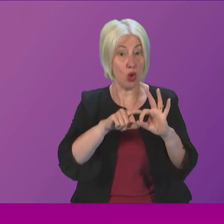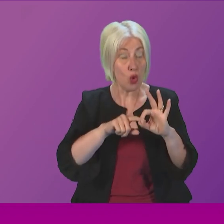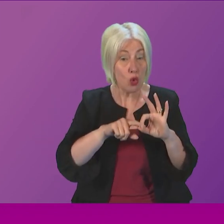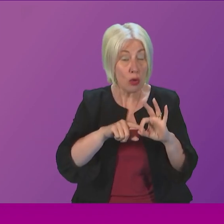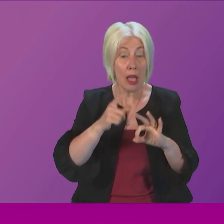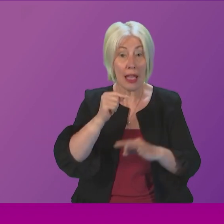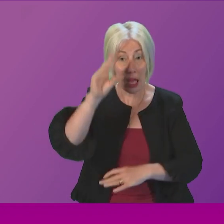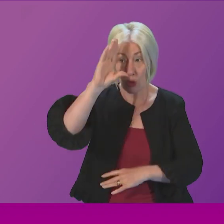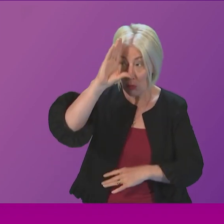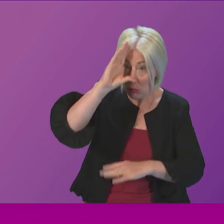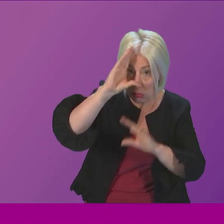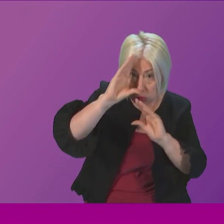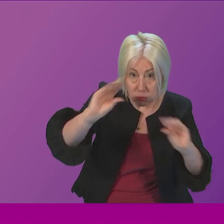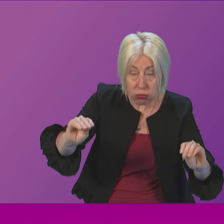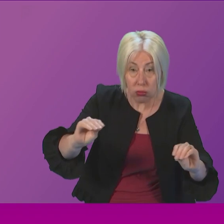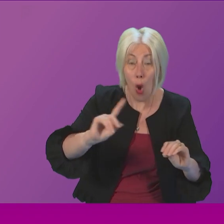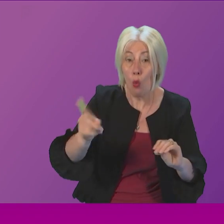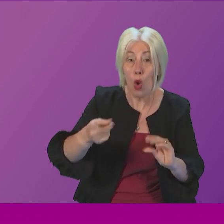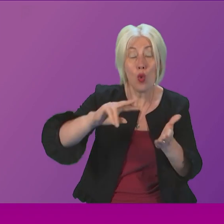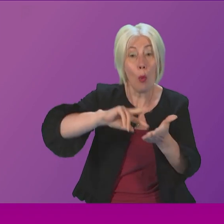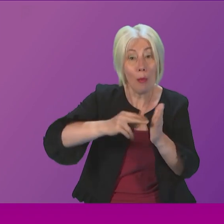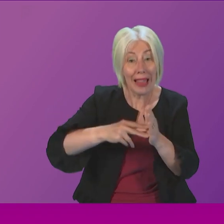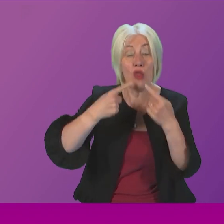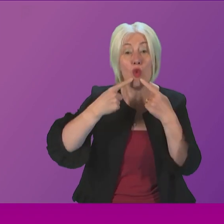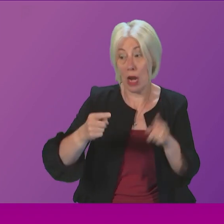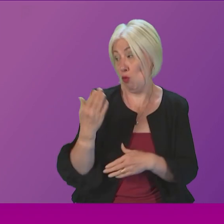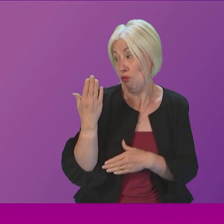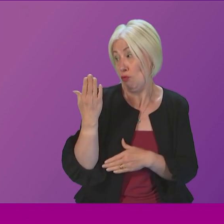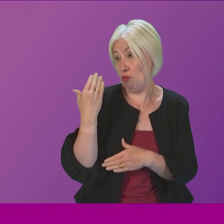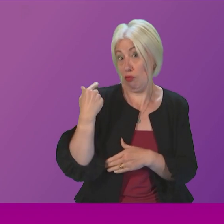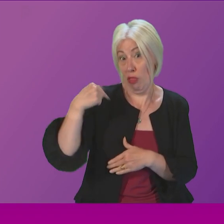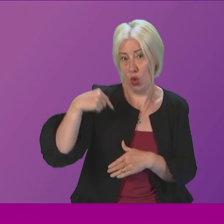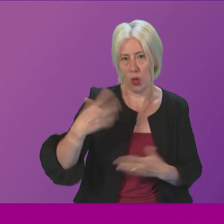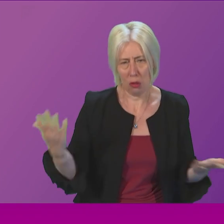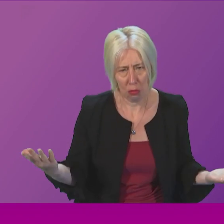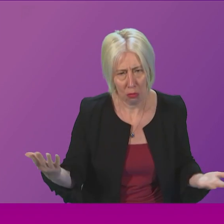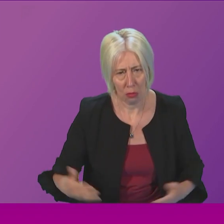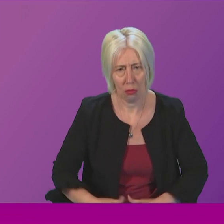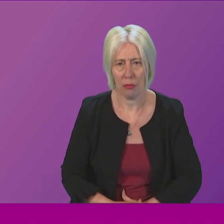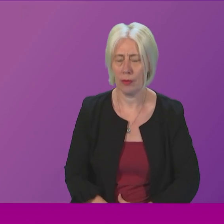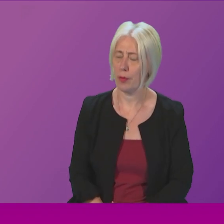Government had planned to announce earlier this week?